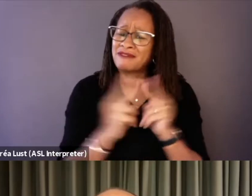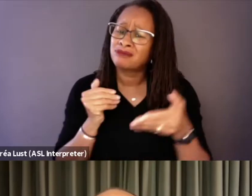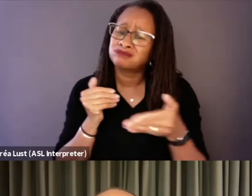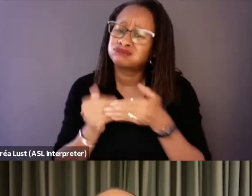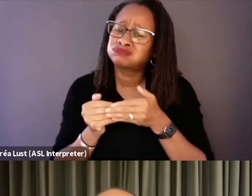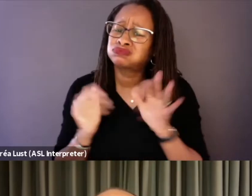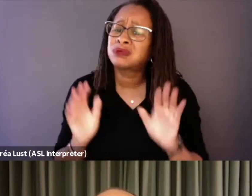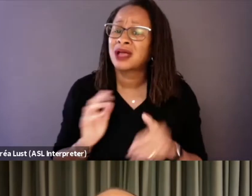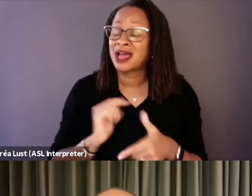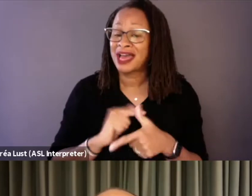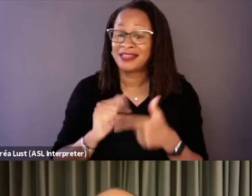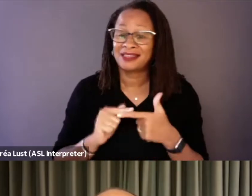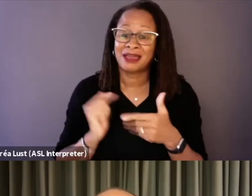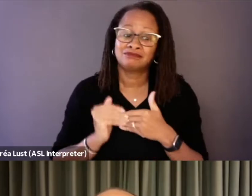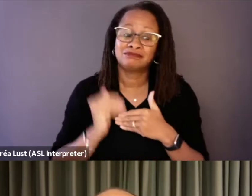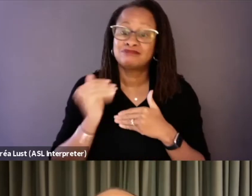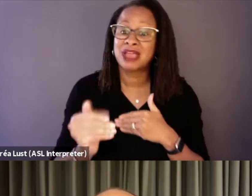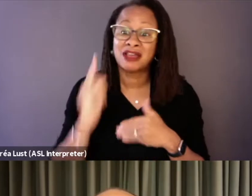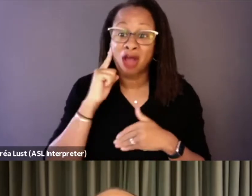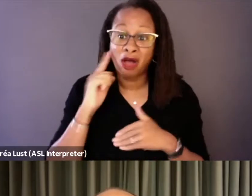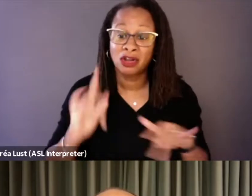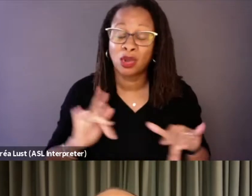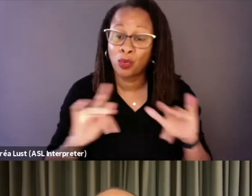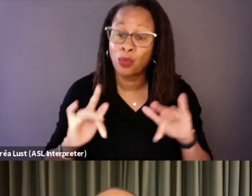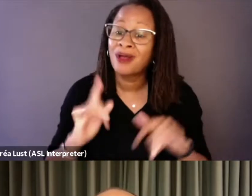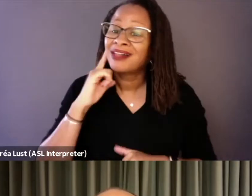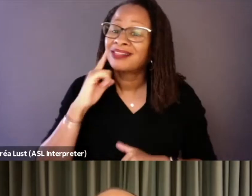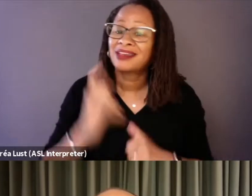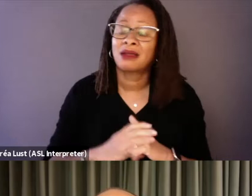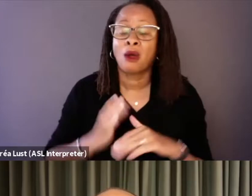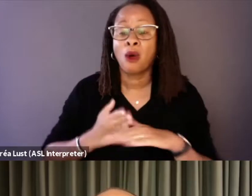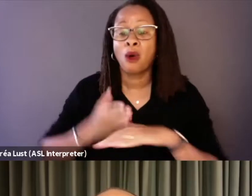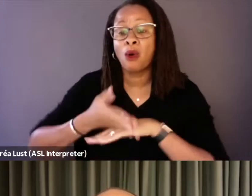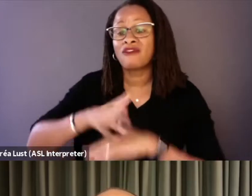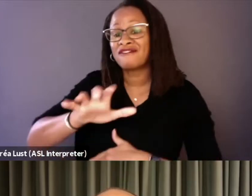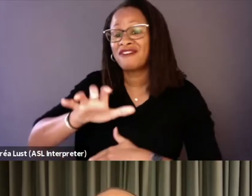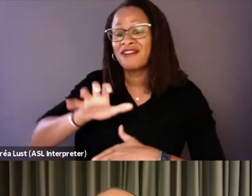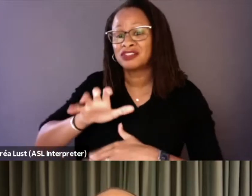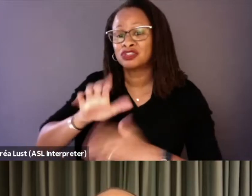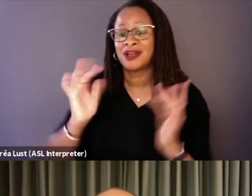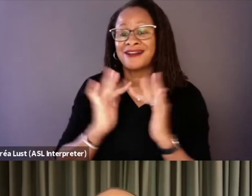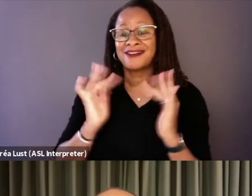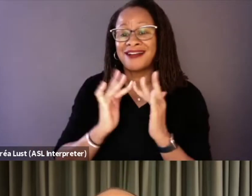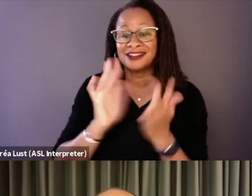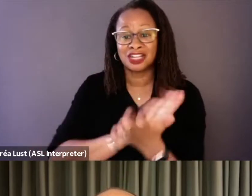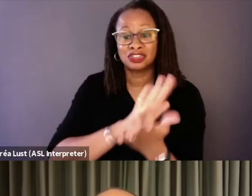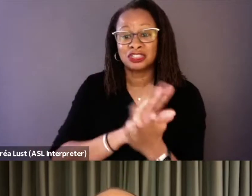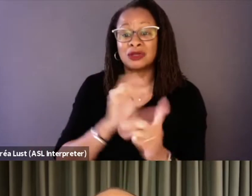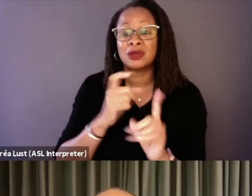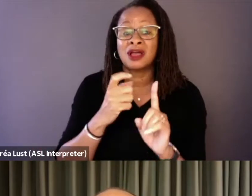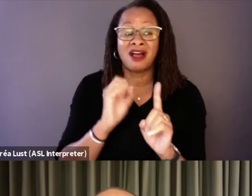And then beyond the audio, they had, I think, over 500 contact sheets of his photographs which sort of